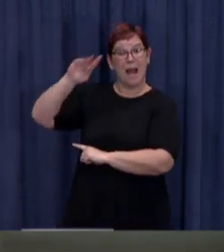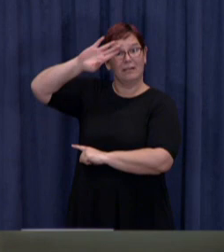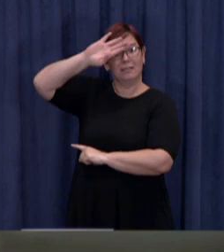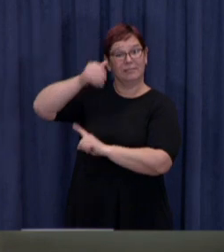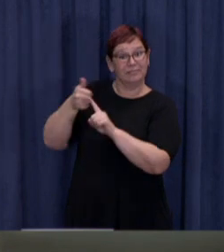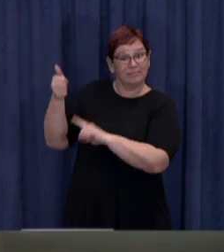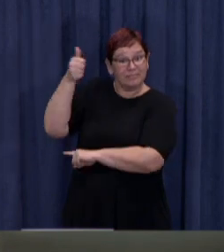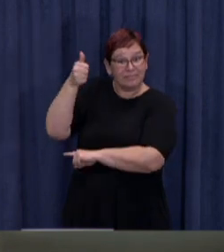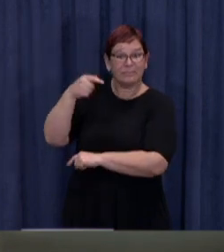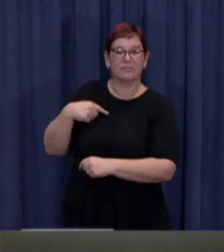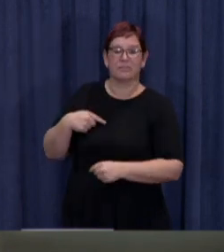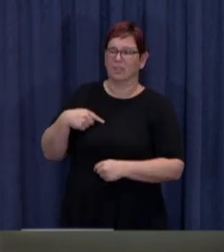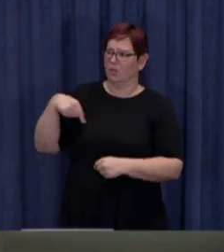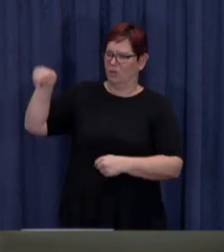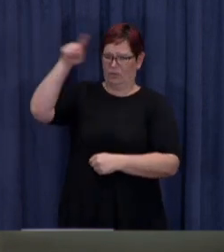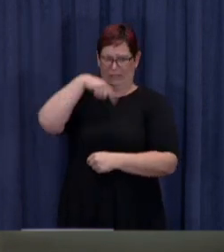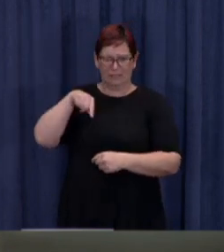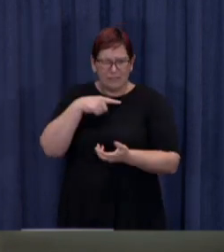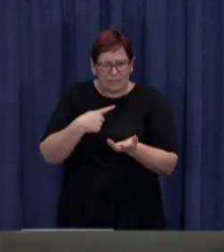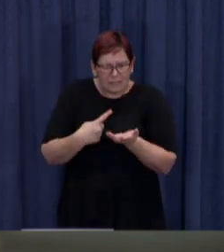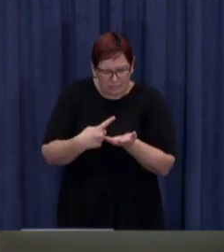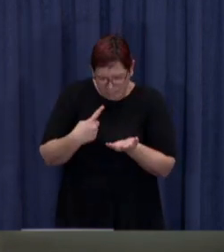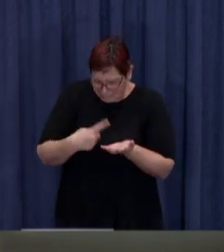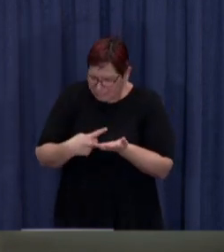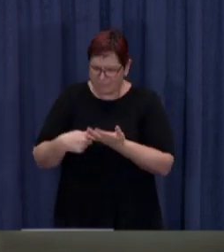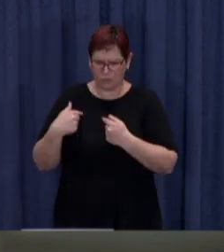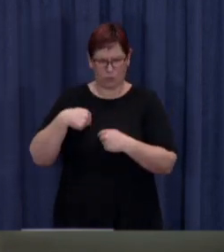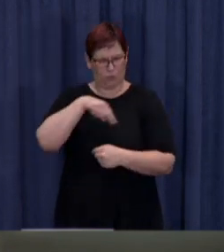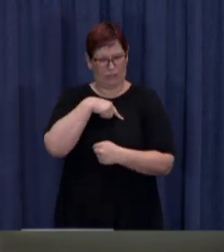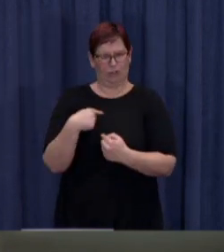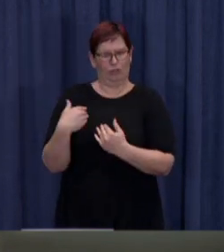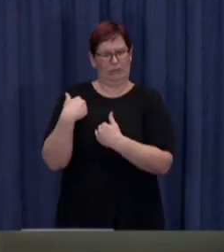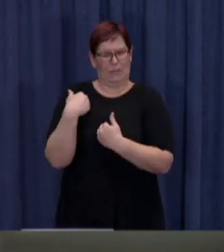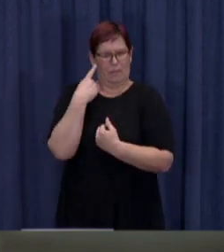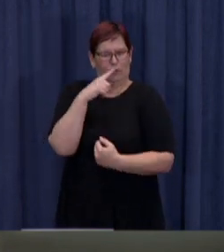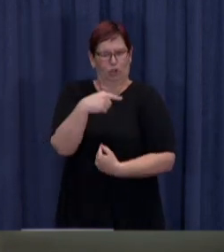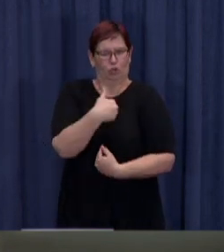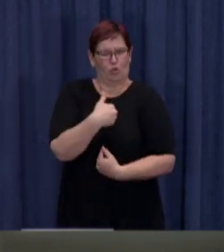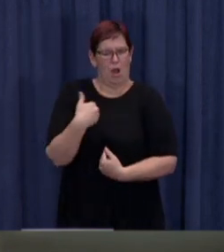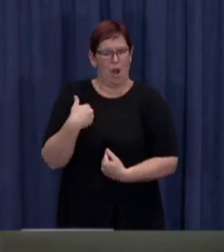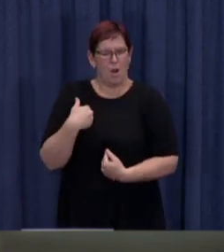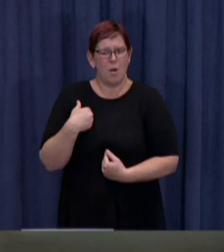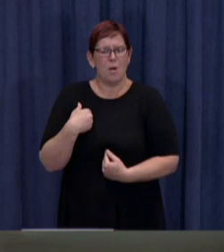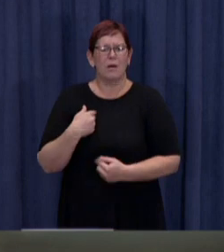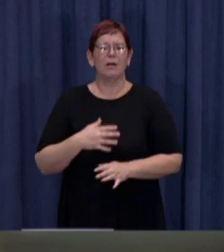would have probably made some strong recommendations in that regard but you'll have to ask her about that what I wanted to do in the context of what they